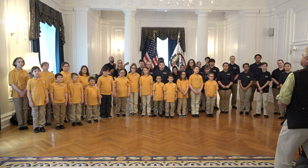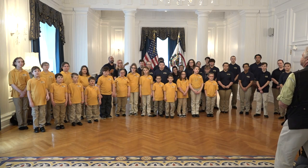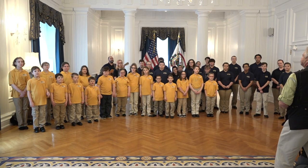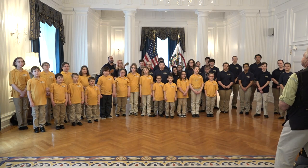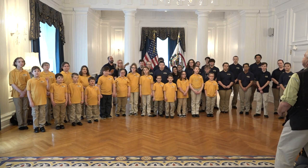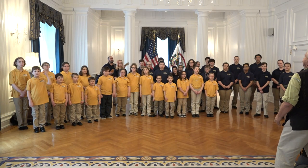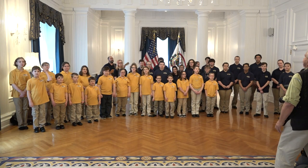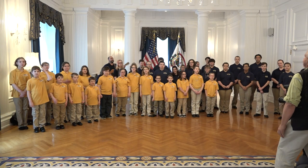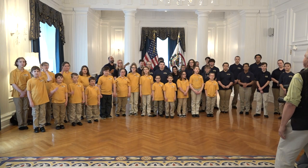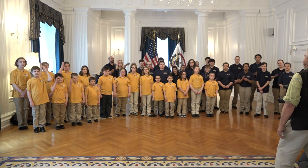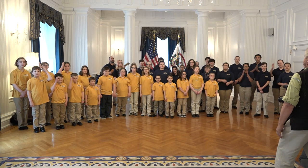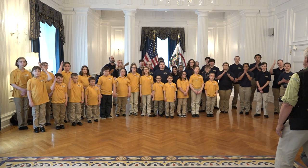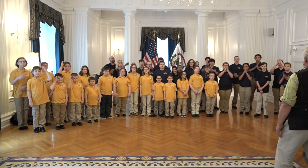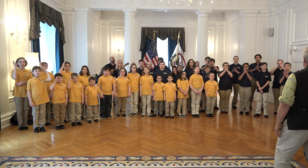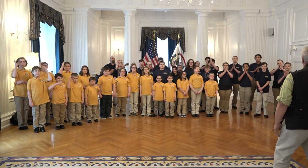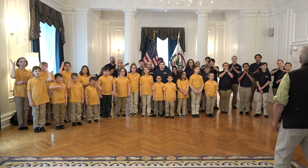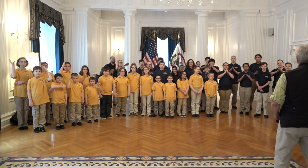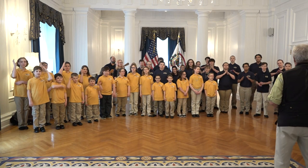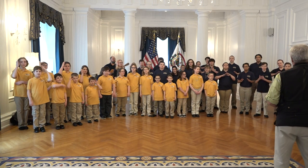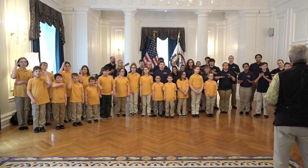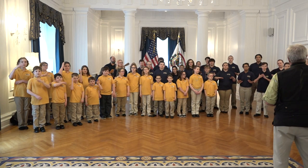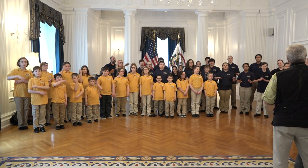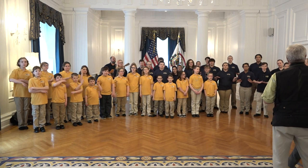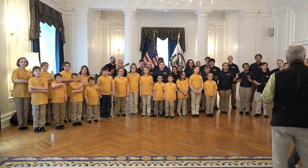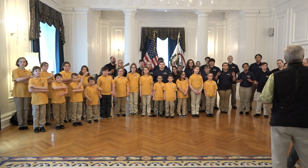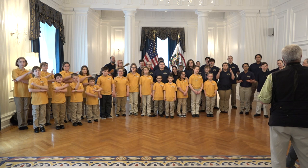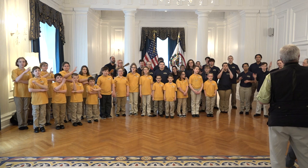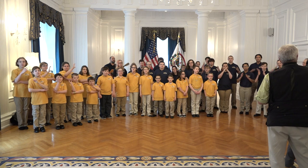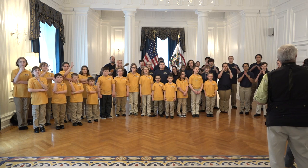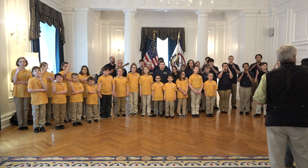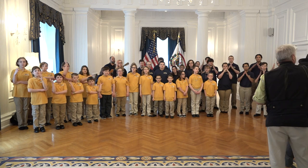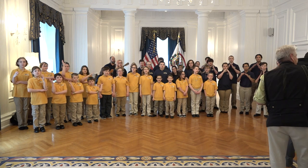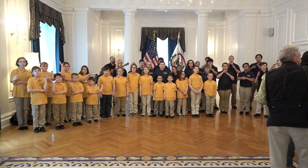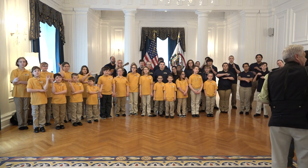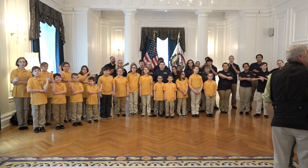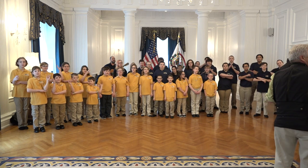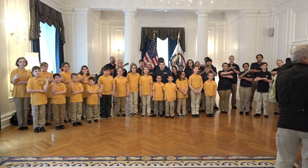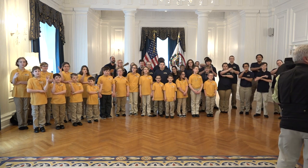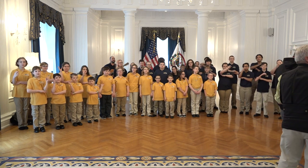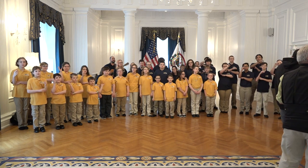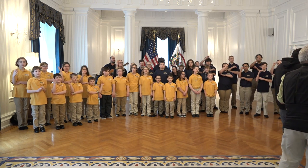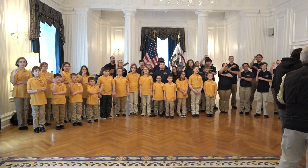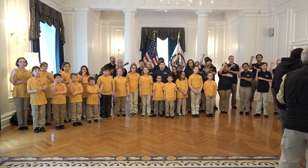When the early morning sun rises on our quiet town